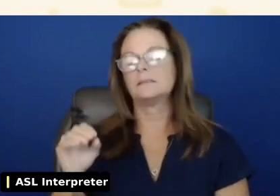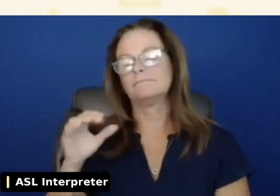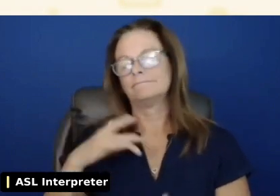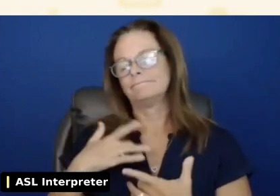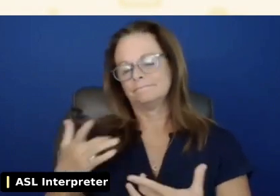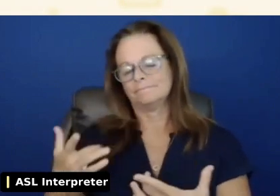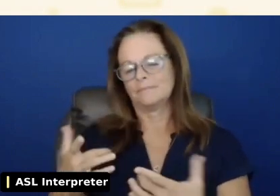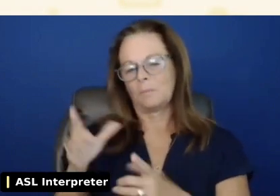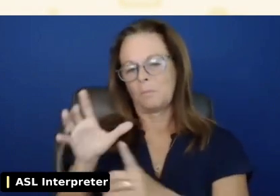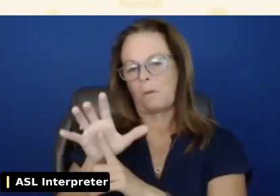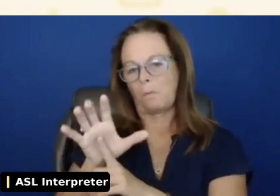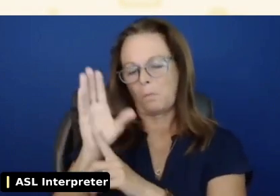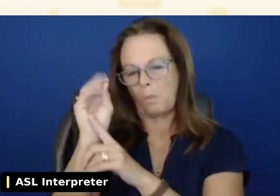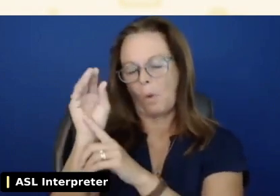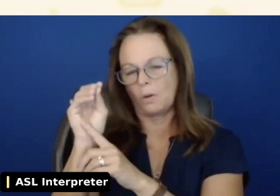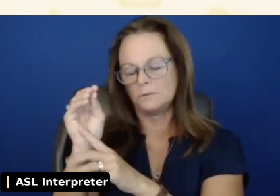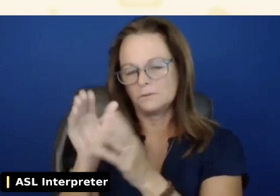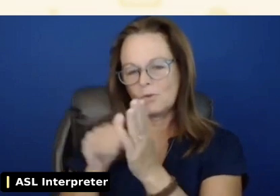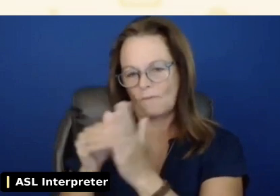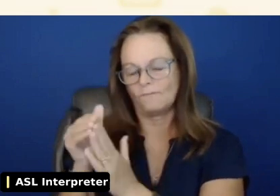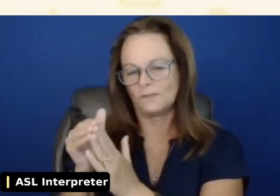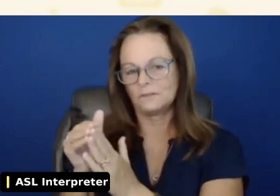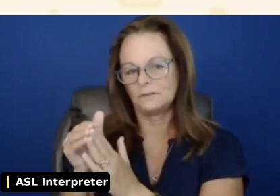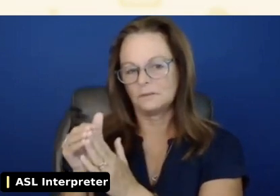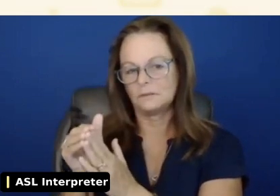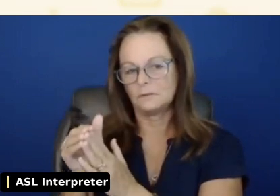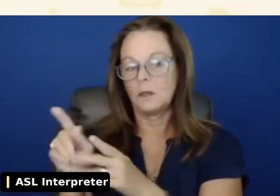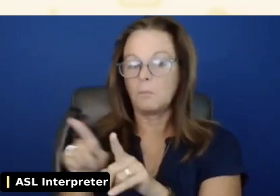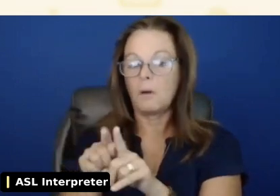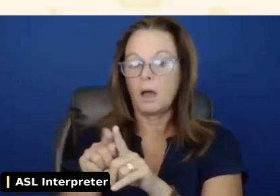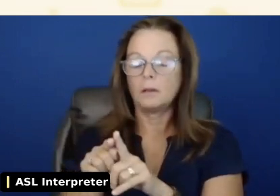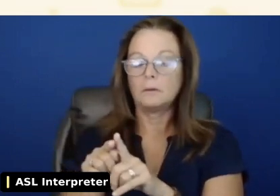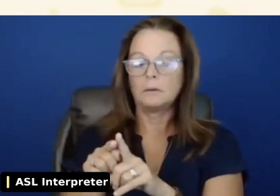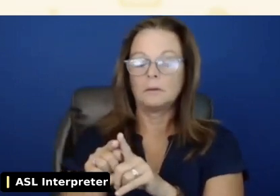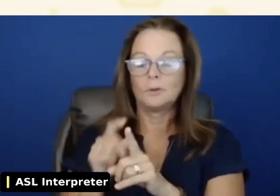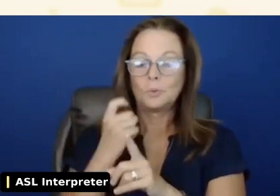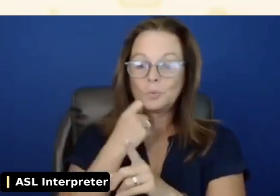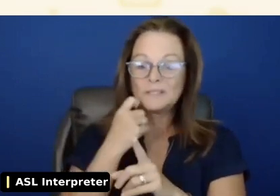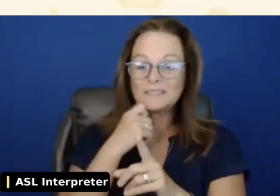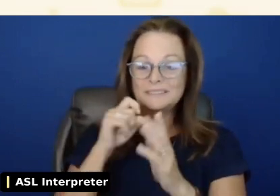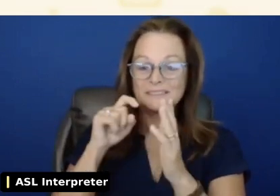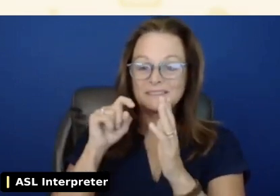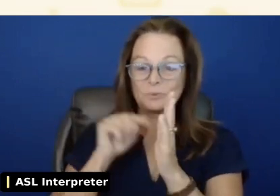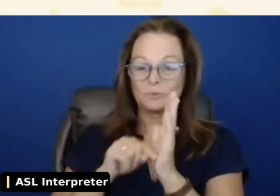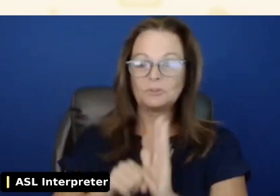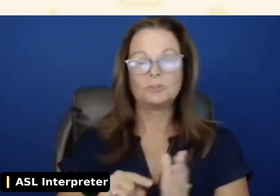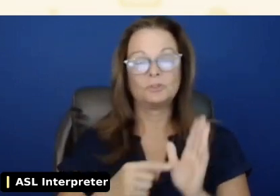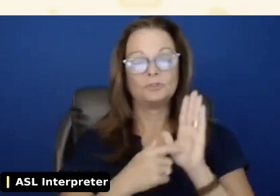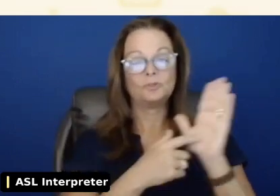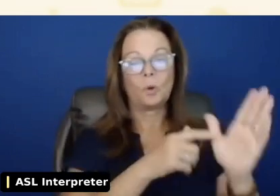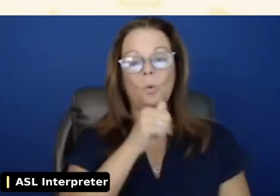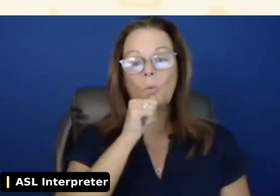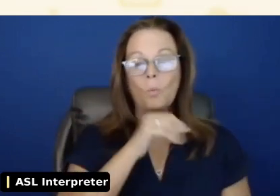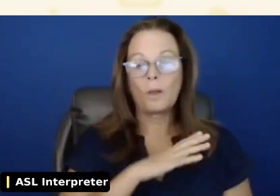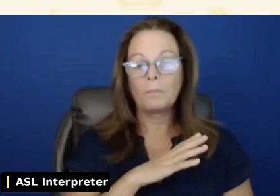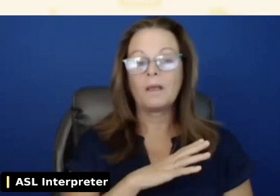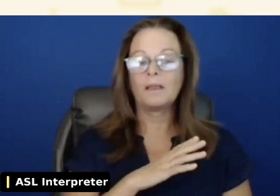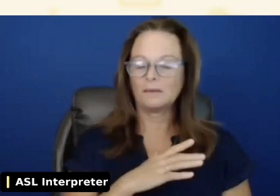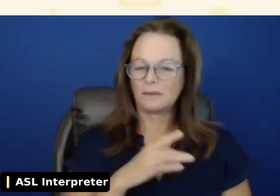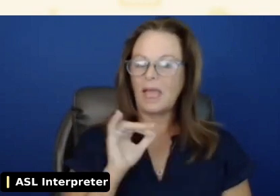But recent research shows that also women have a form of ADHD,